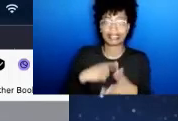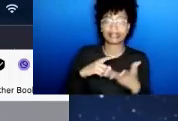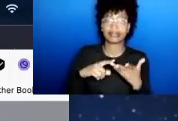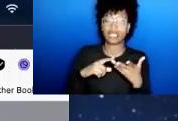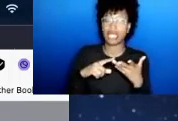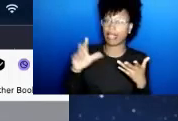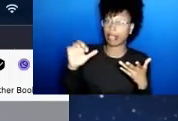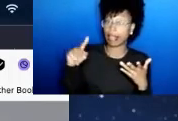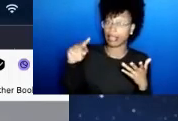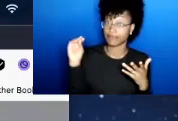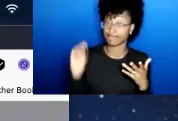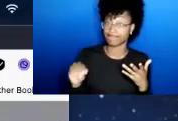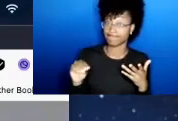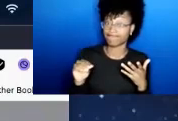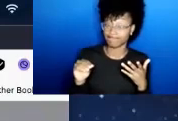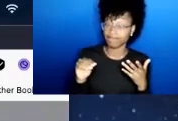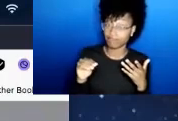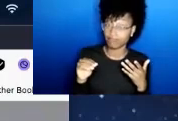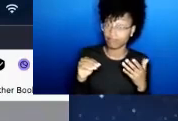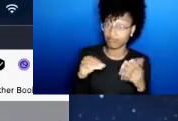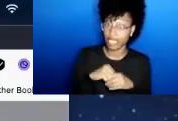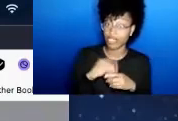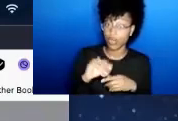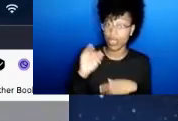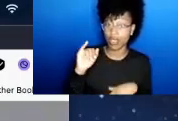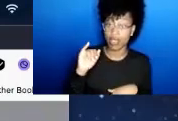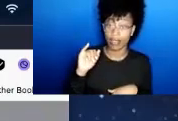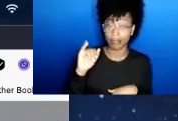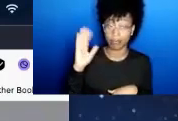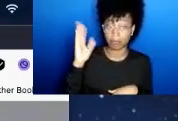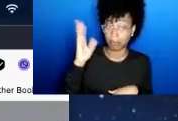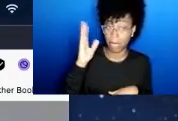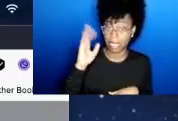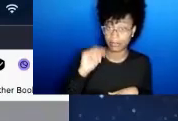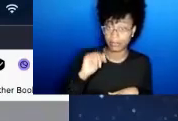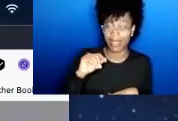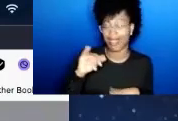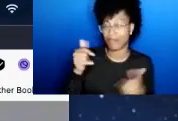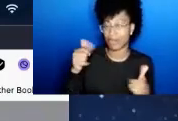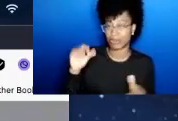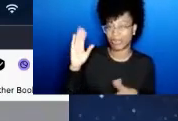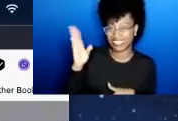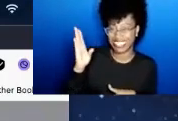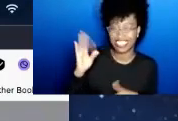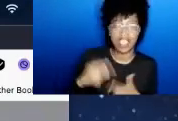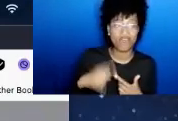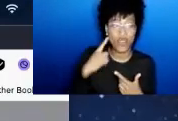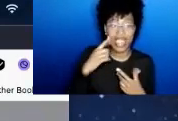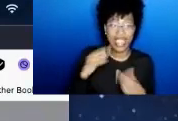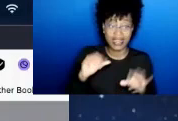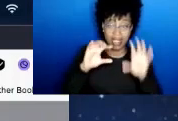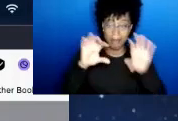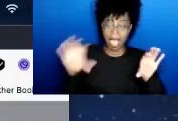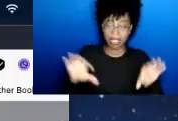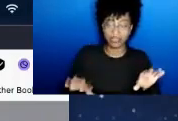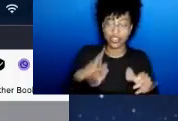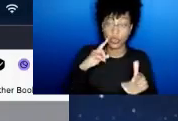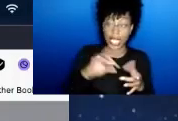in your presentation. This goes for any content box. You can link to external websites.